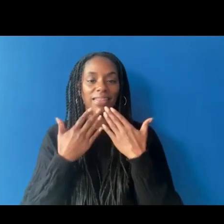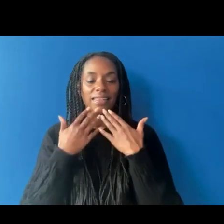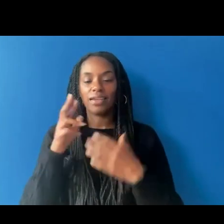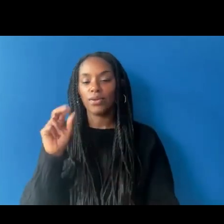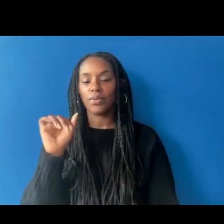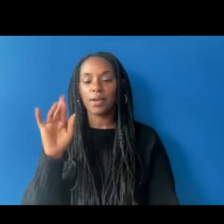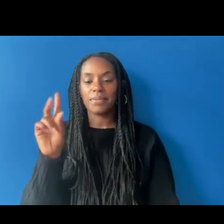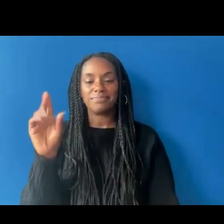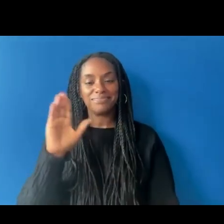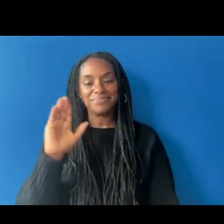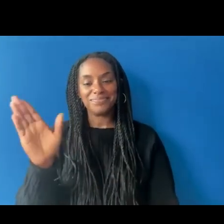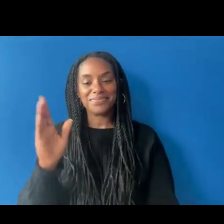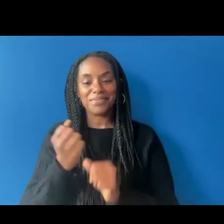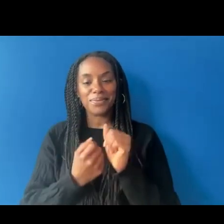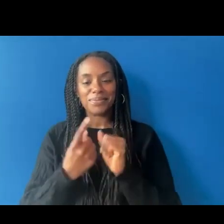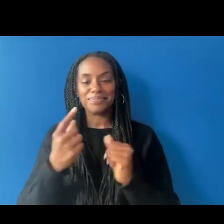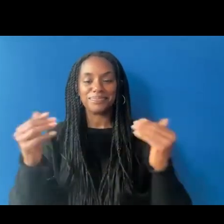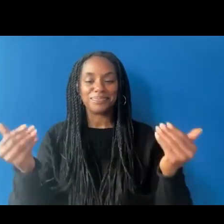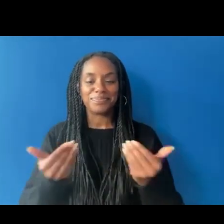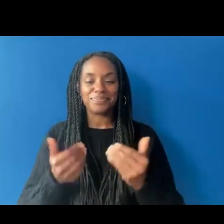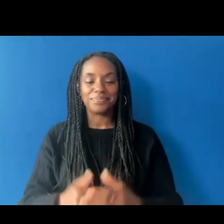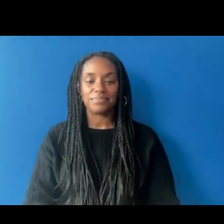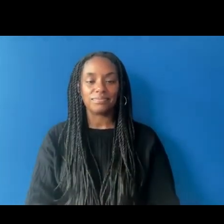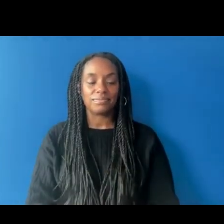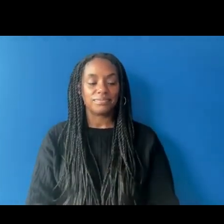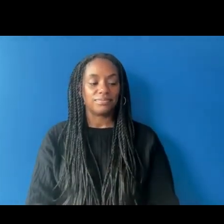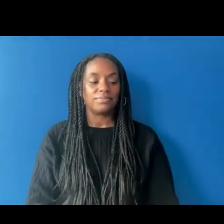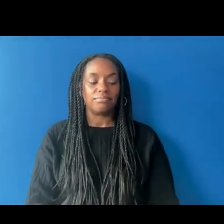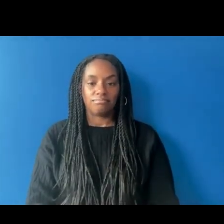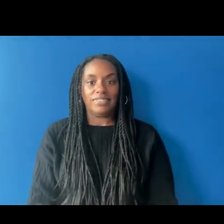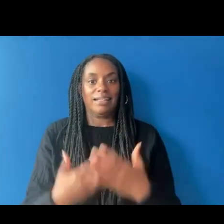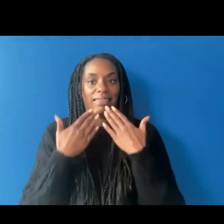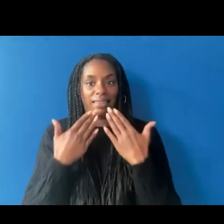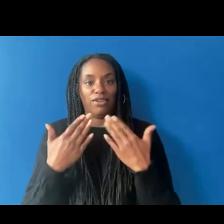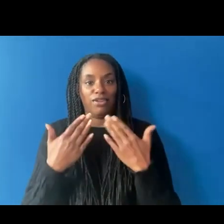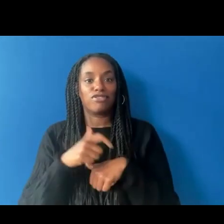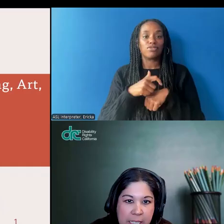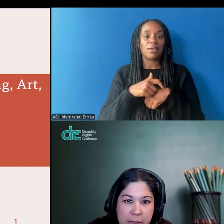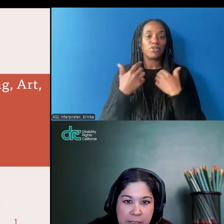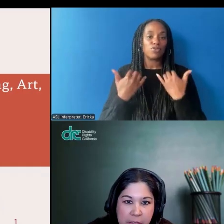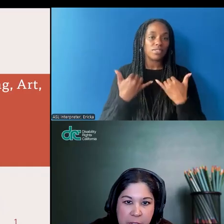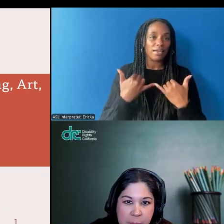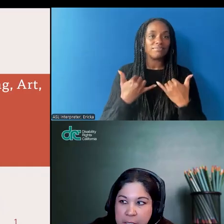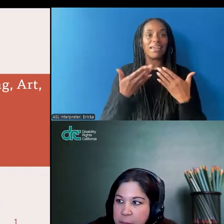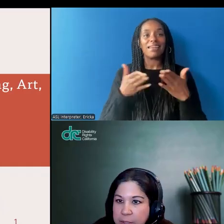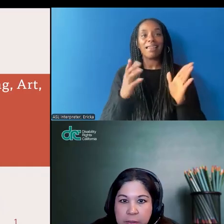Hello everyone, and welcome. First of all, I want to thank you for your time today and for allowing us to speak with you.